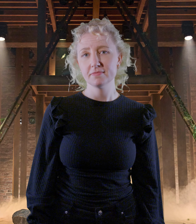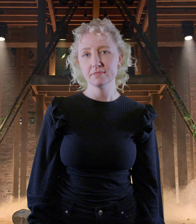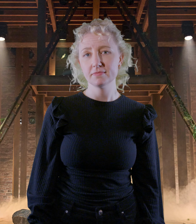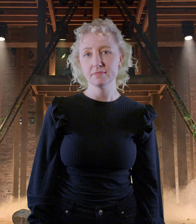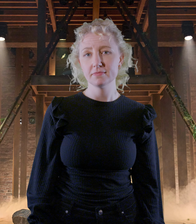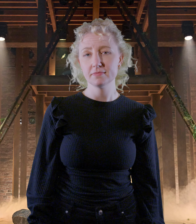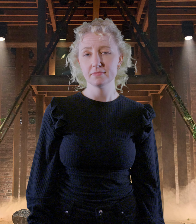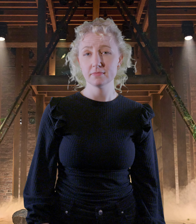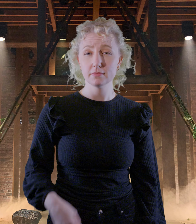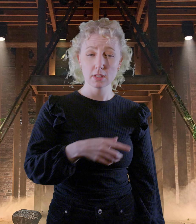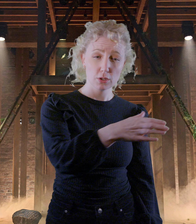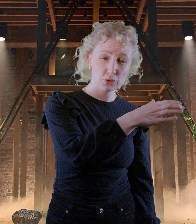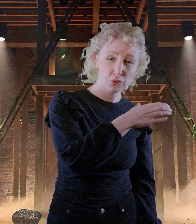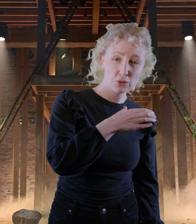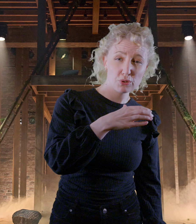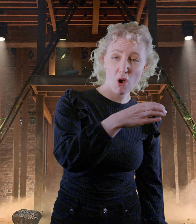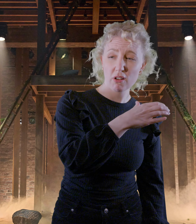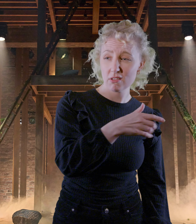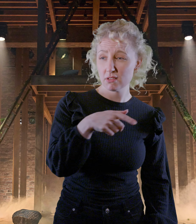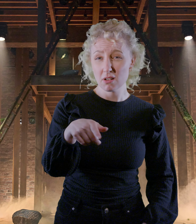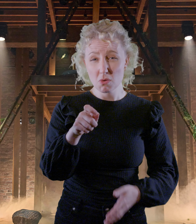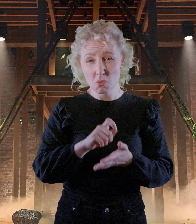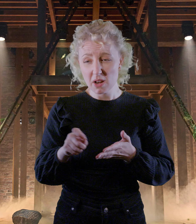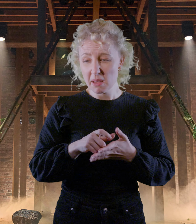John physically intimidates William,